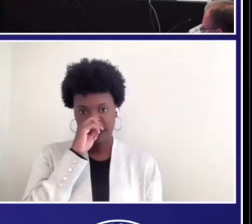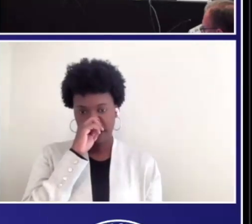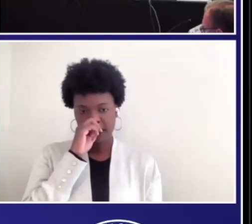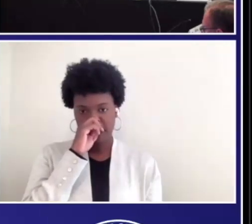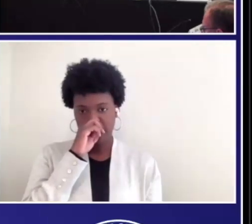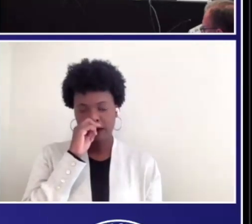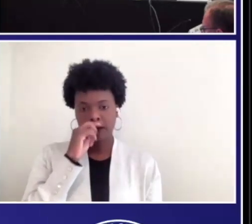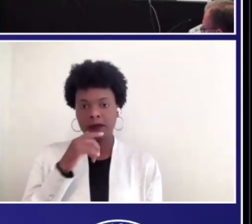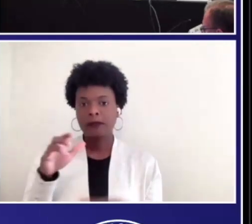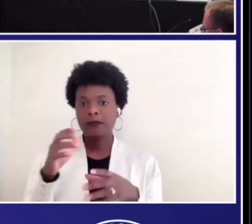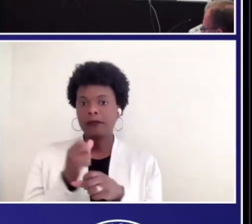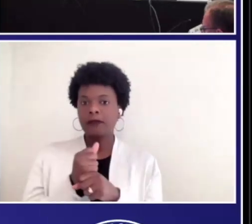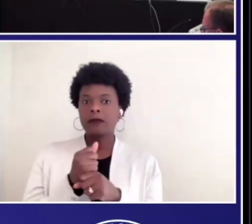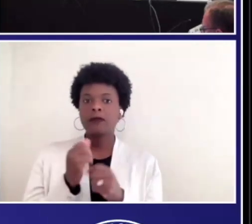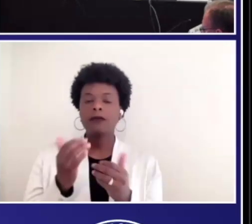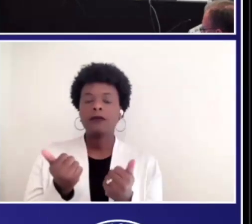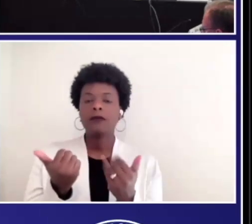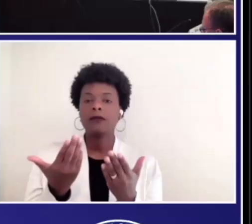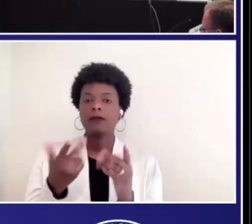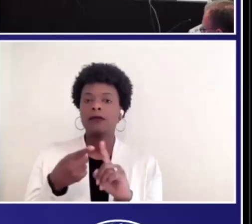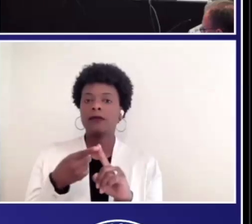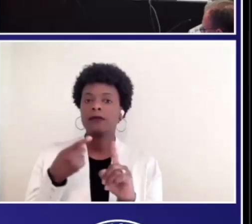We had received a proposal from Deborah